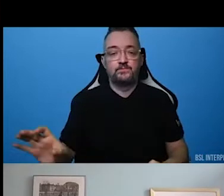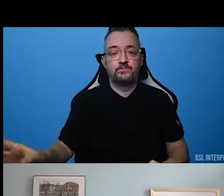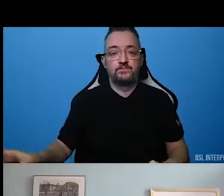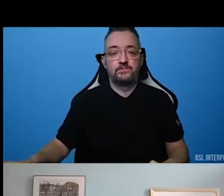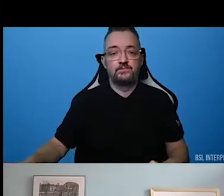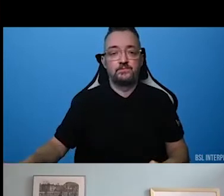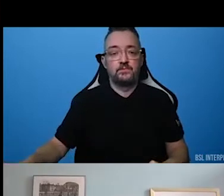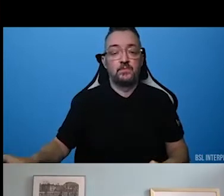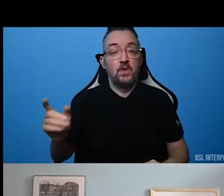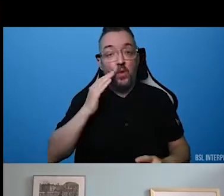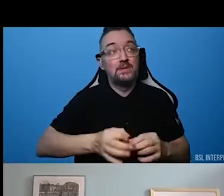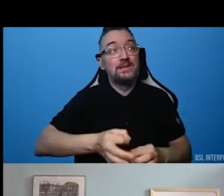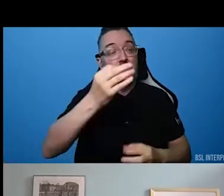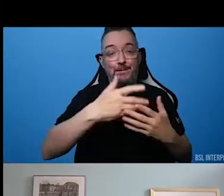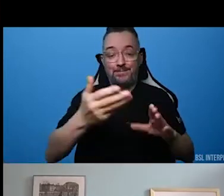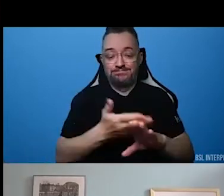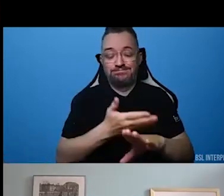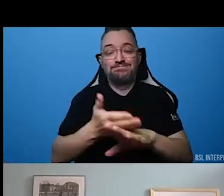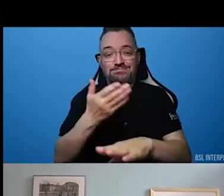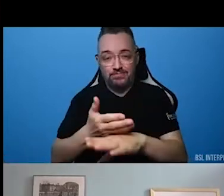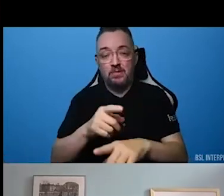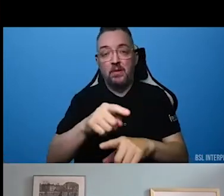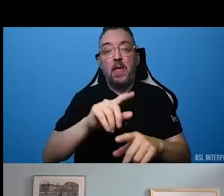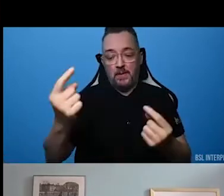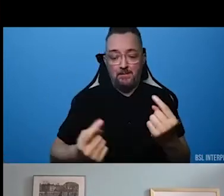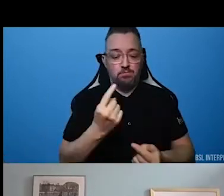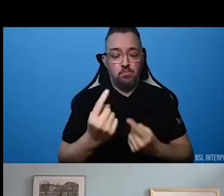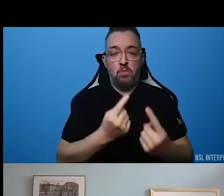Once they had harvested that cane the cane was boiled up in sugar pans